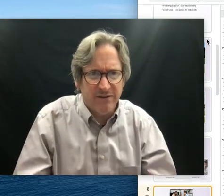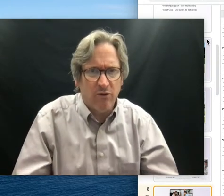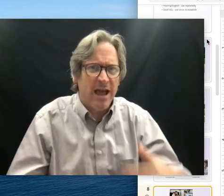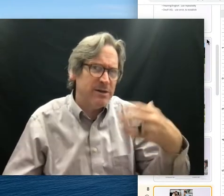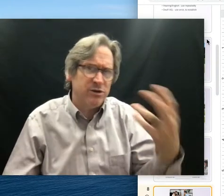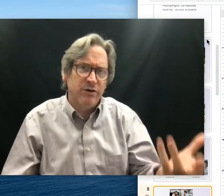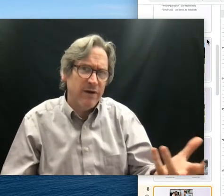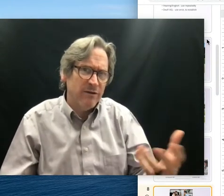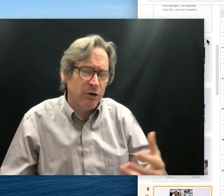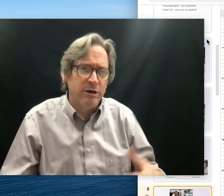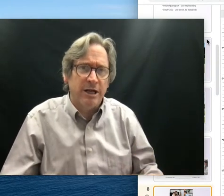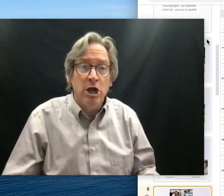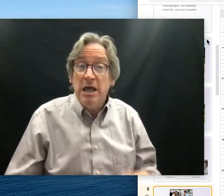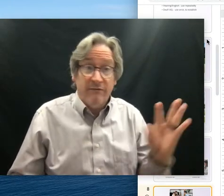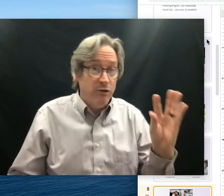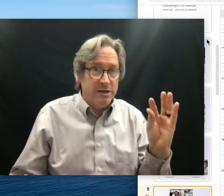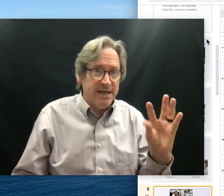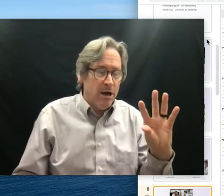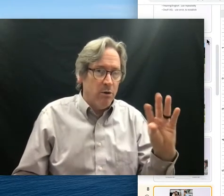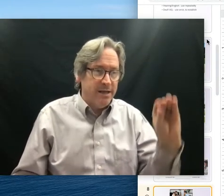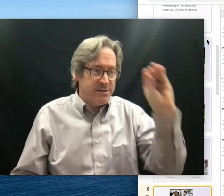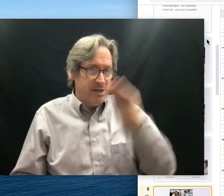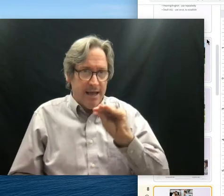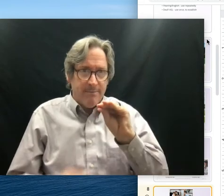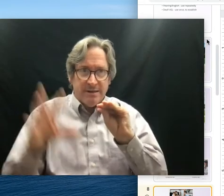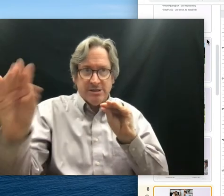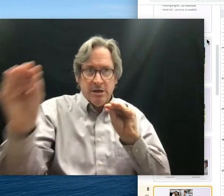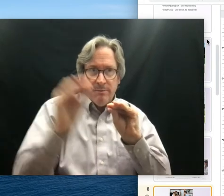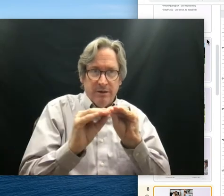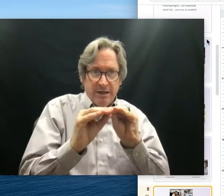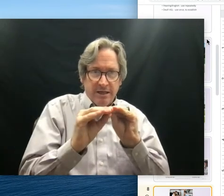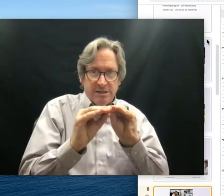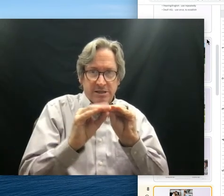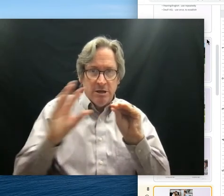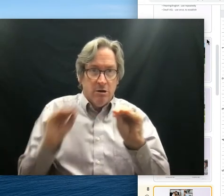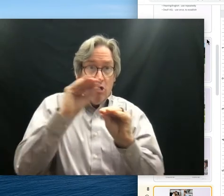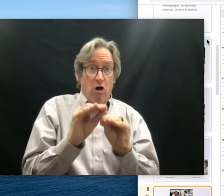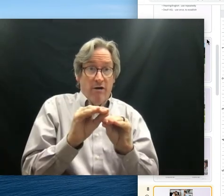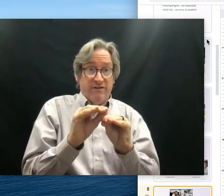vocab is or you haven't learned it if you can say oh it's the campus police office